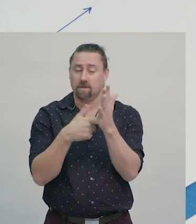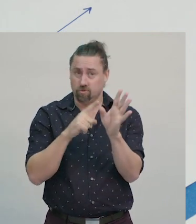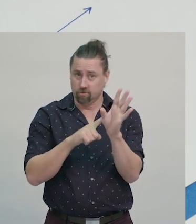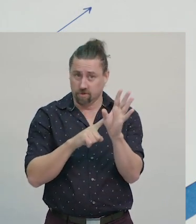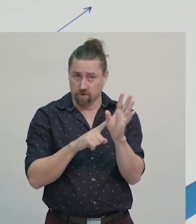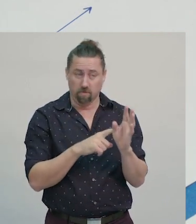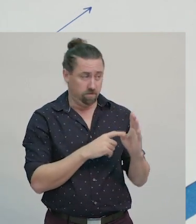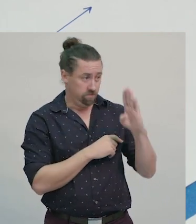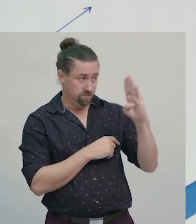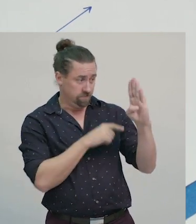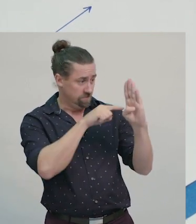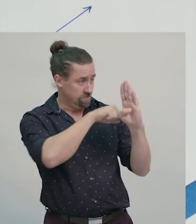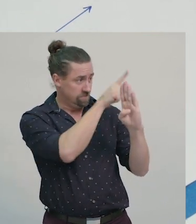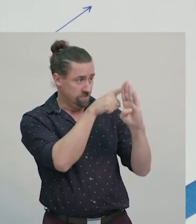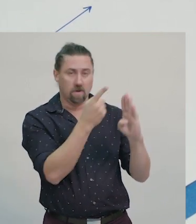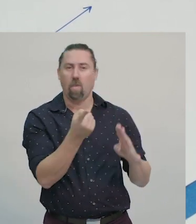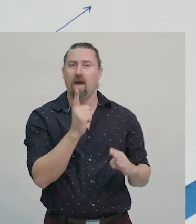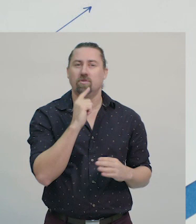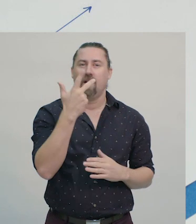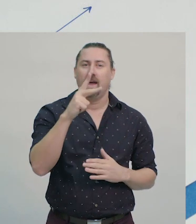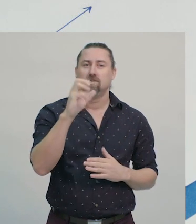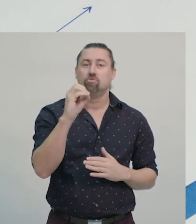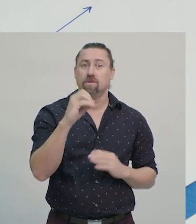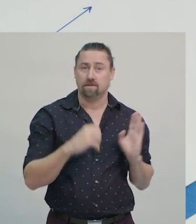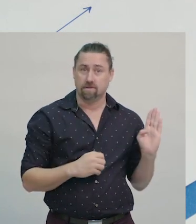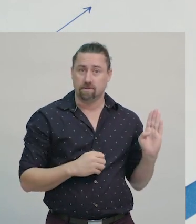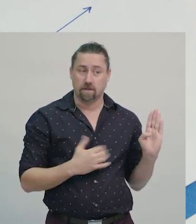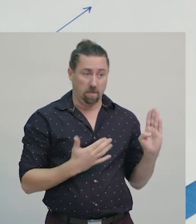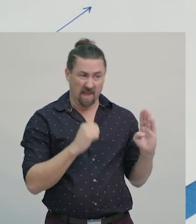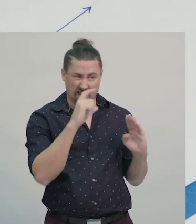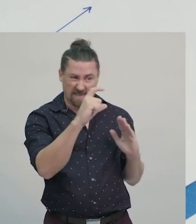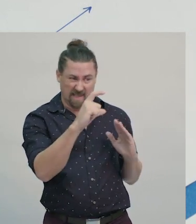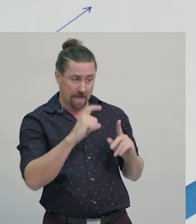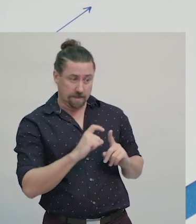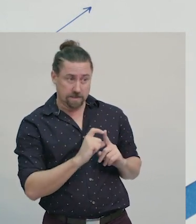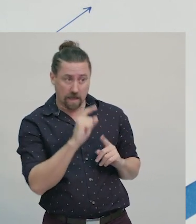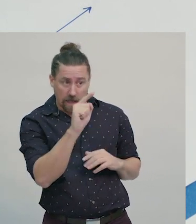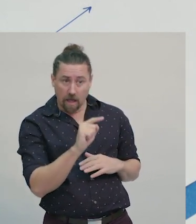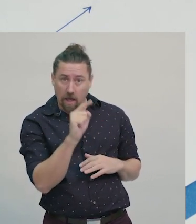That means that angles C and D also add up to 180 degrees,